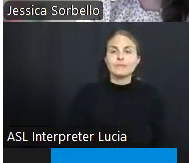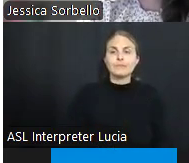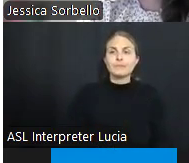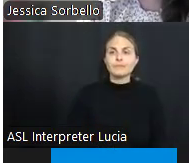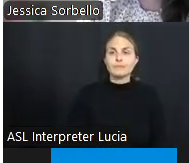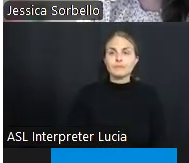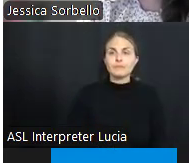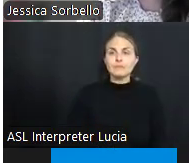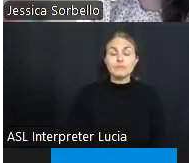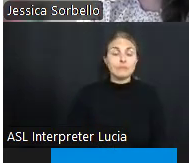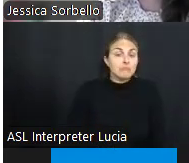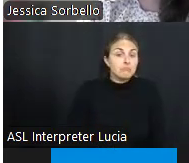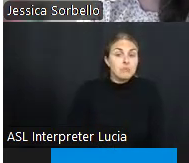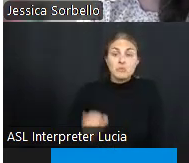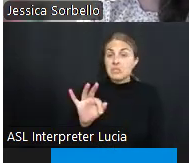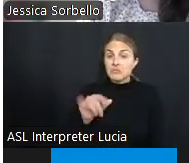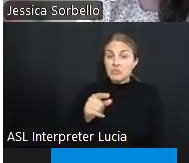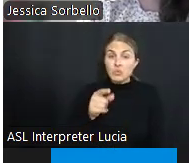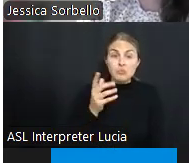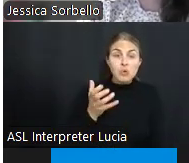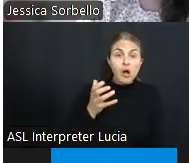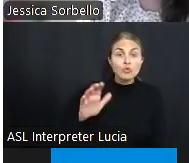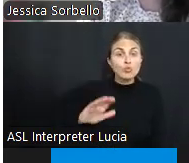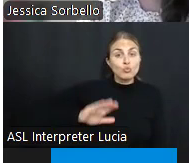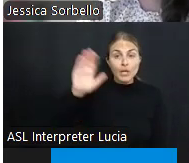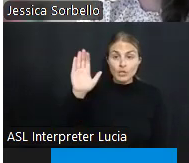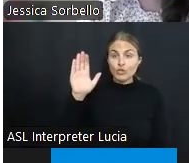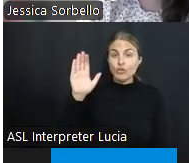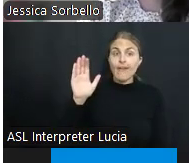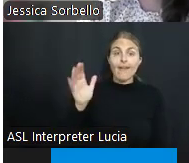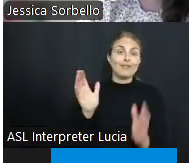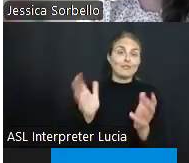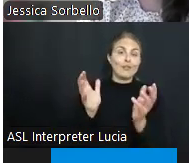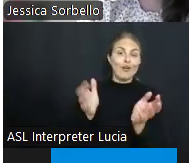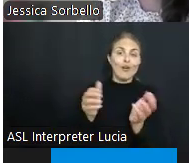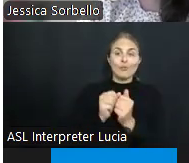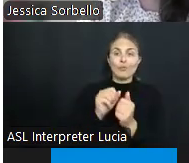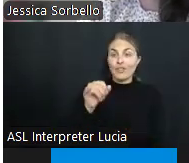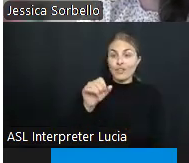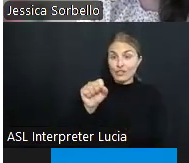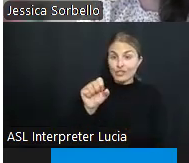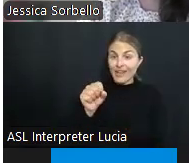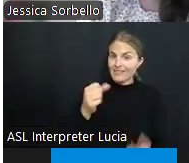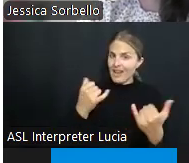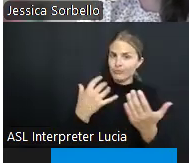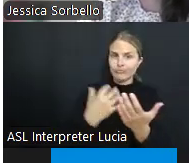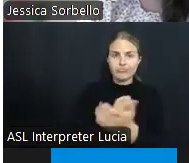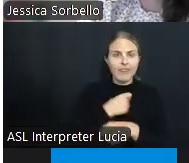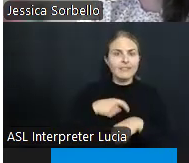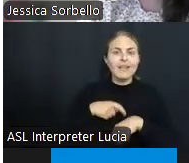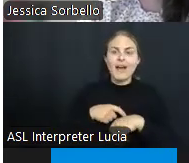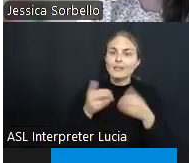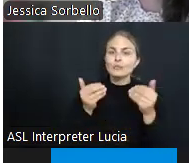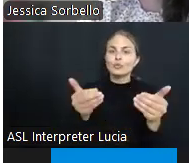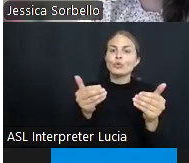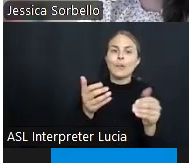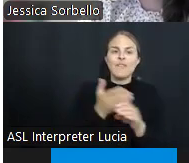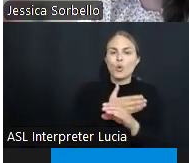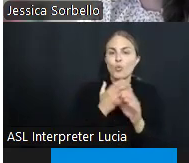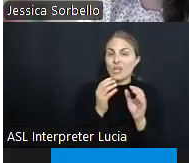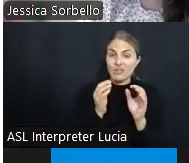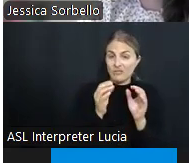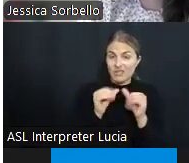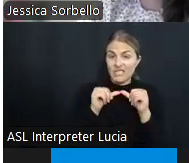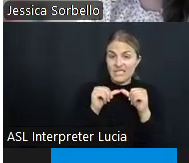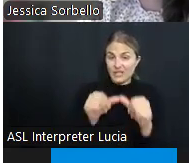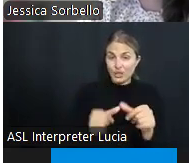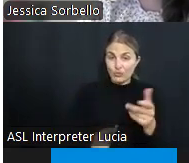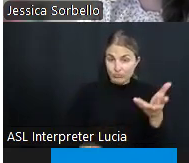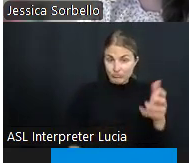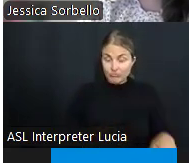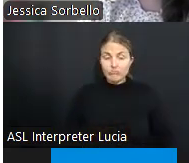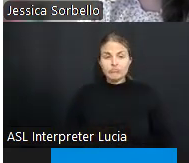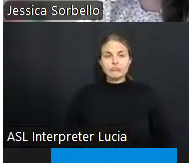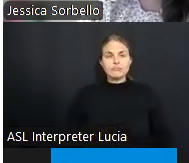it here before she moves